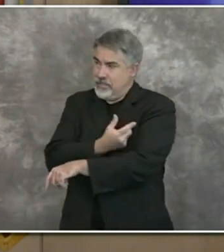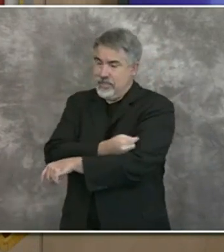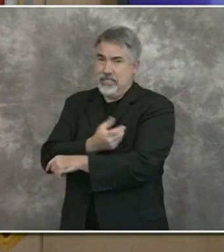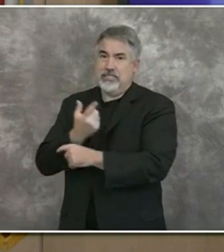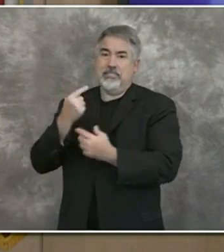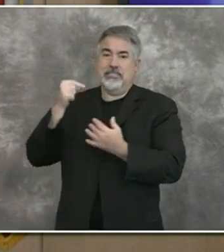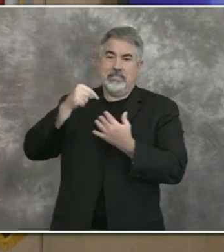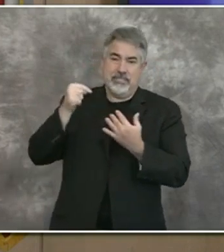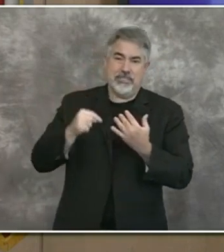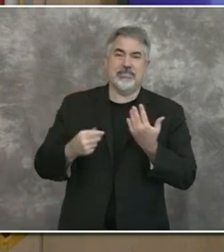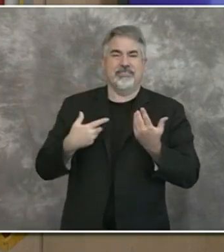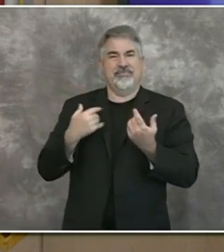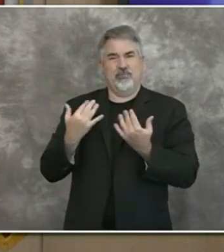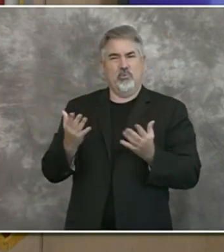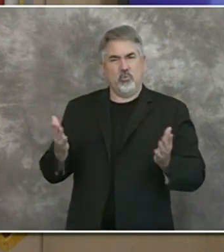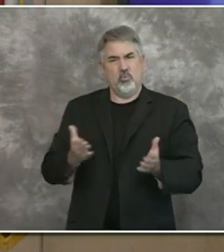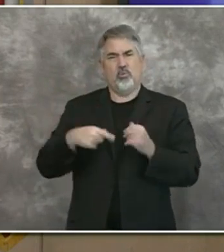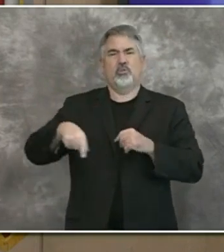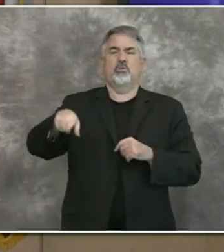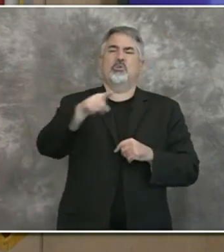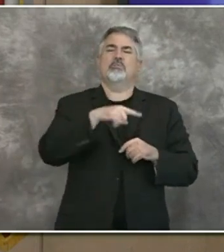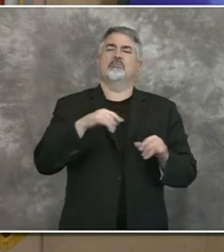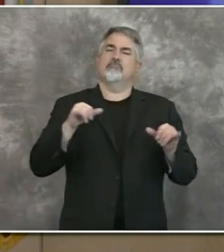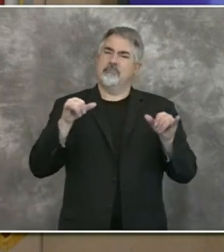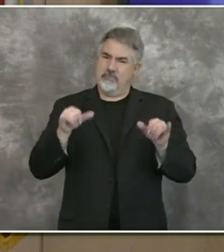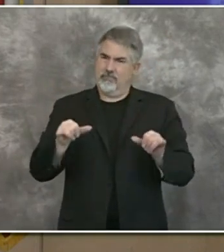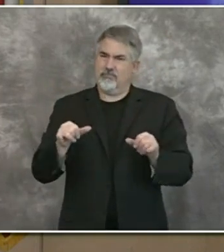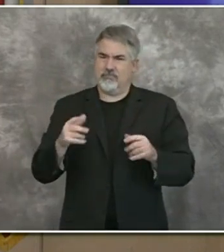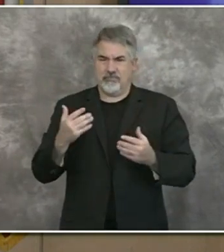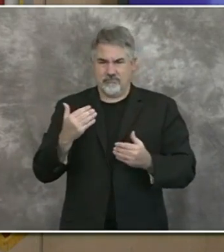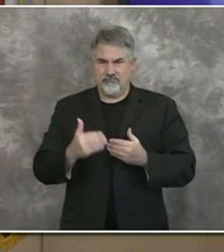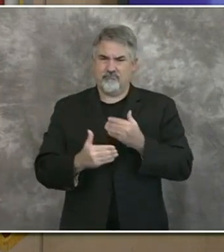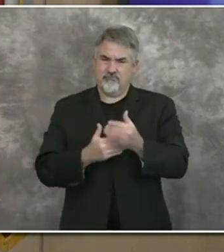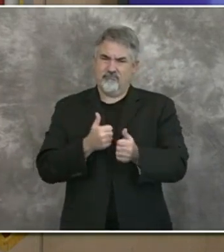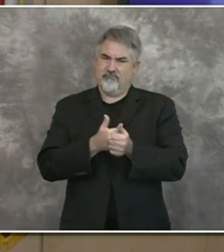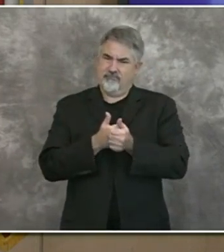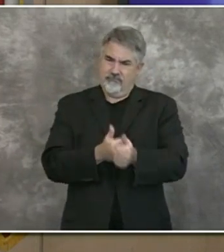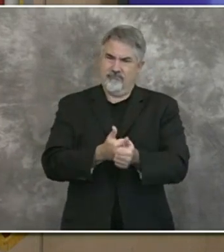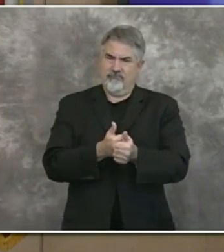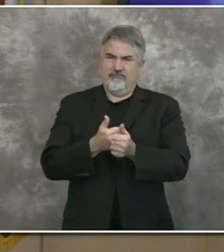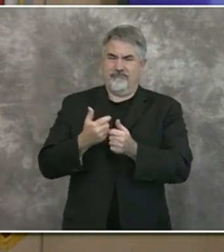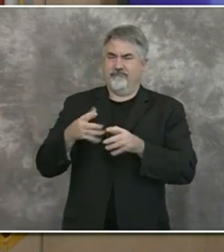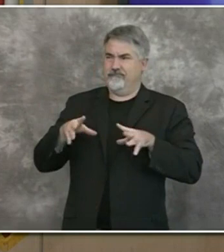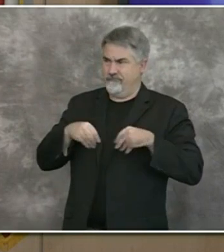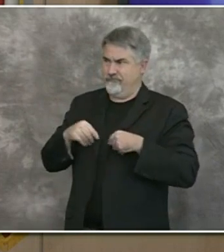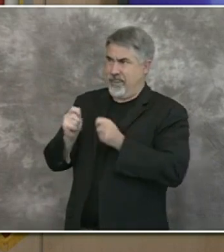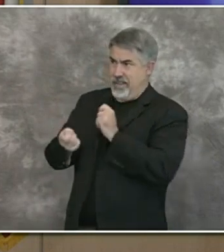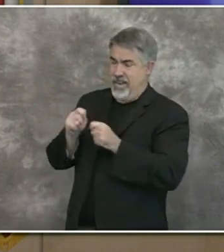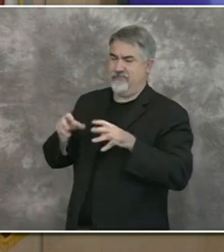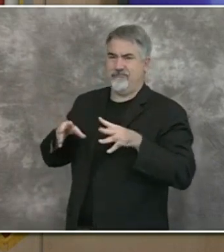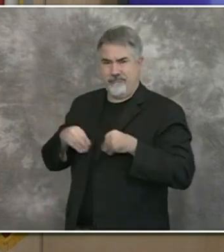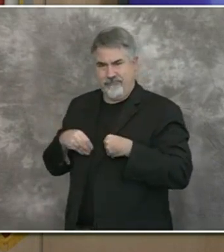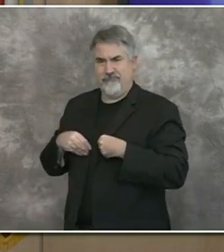LIFE. BACK UP IN A WAY WHILE WE WAIT FOR THAT VACCINE OR THERAPEUTIC TREATMENT TO TAKE THOSE FINAL STEPS AND SO WE